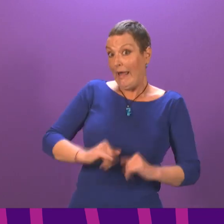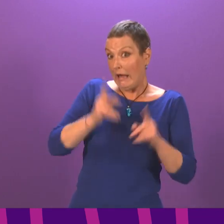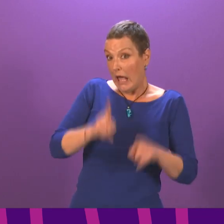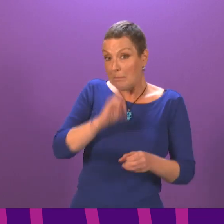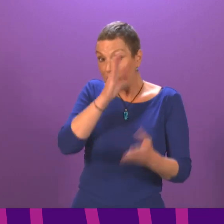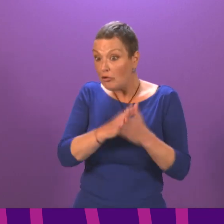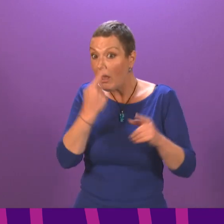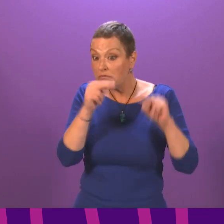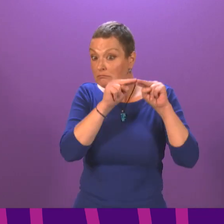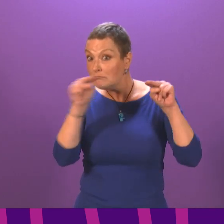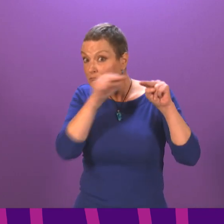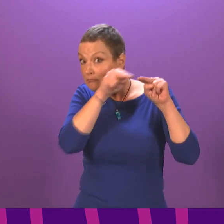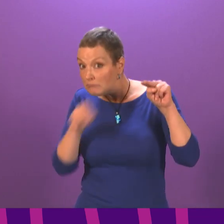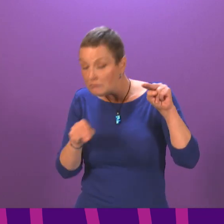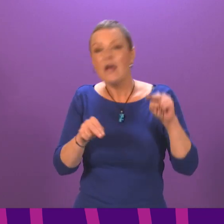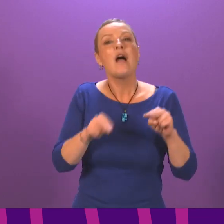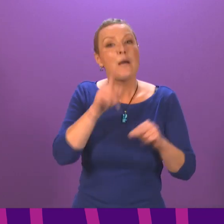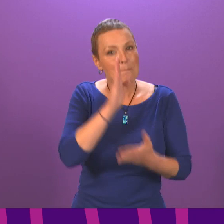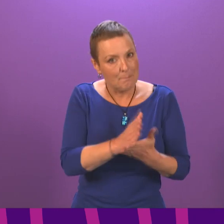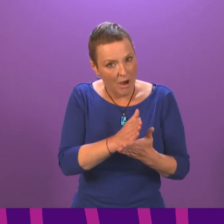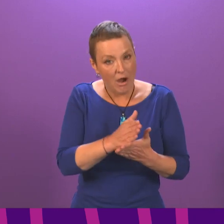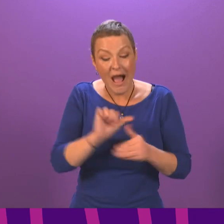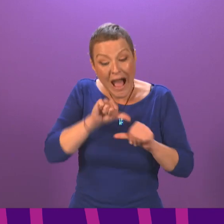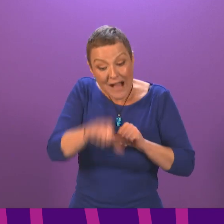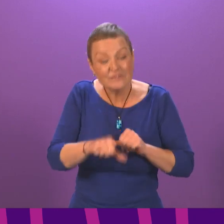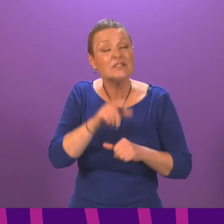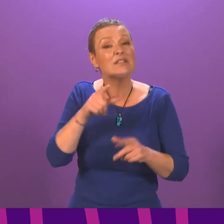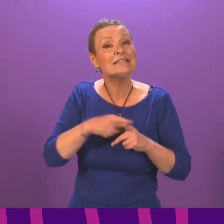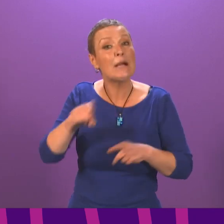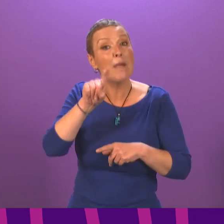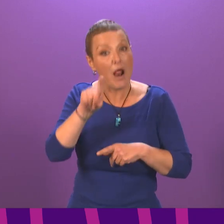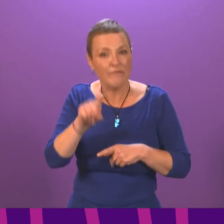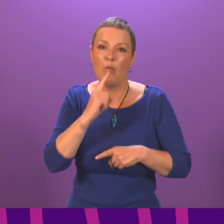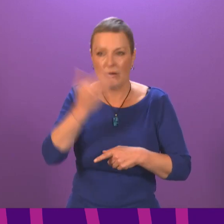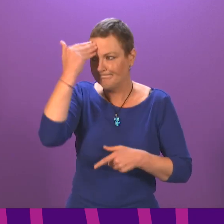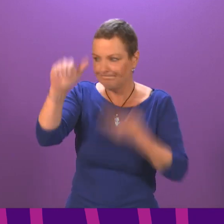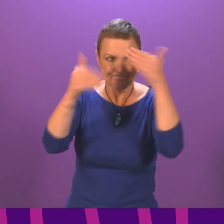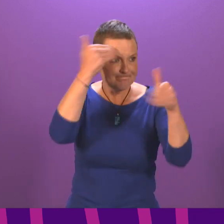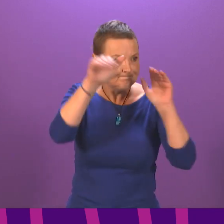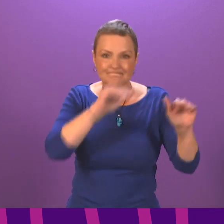will go into after 11 December. That is a process of consideration not just for West